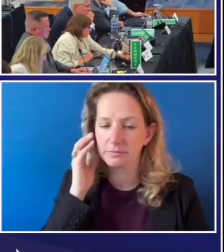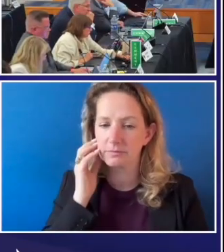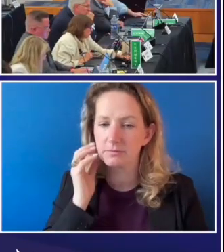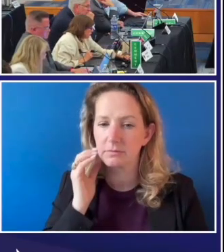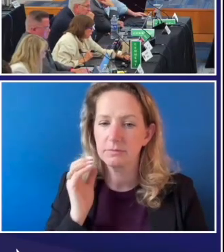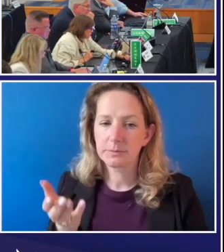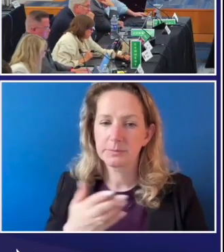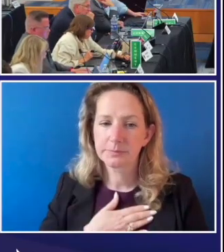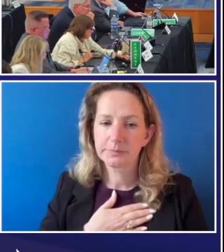I think I want to say thank you.